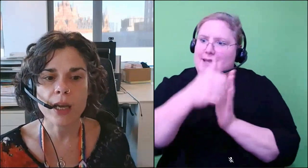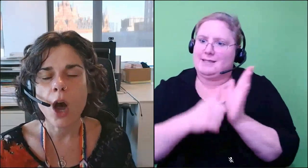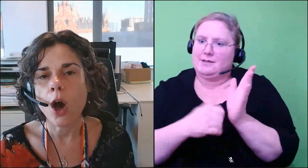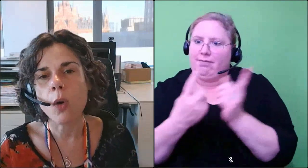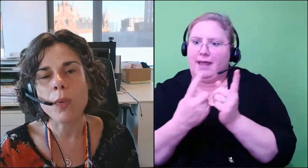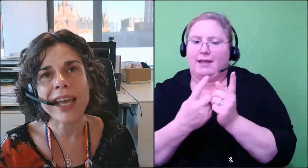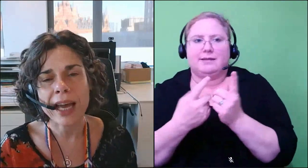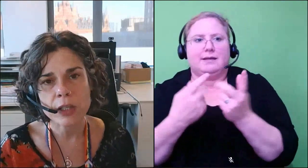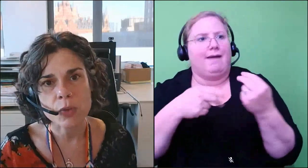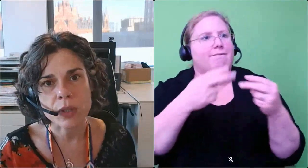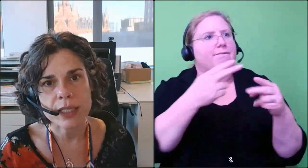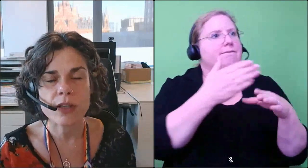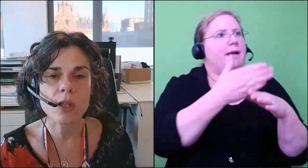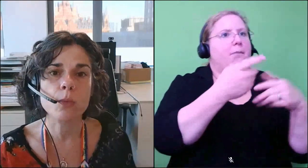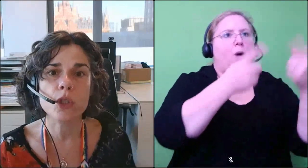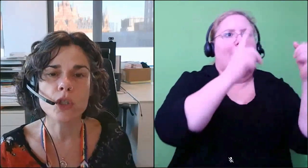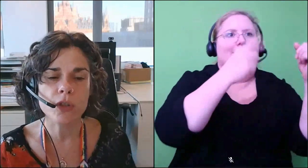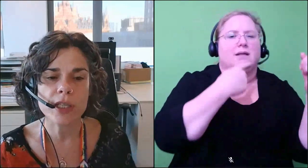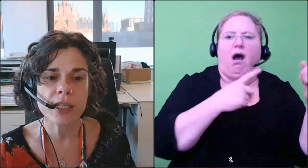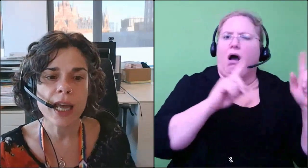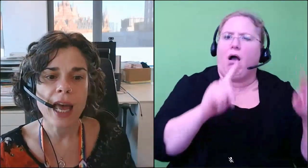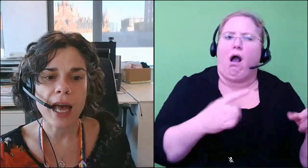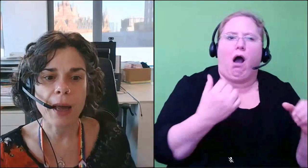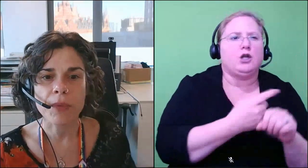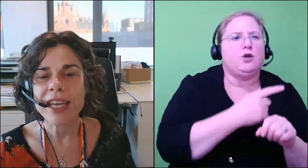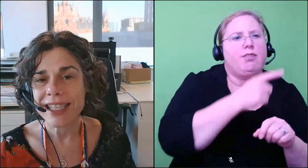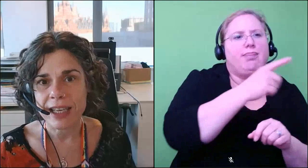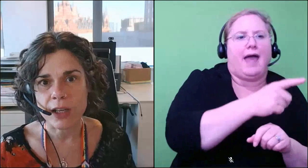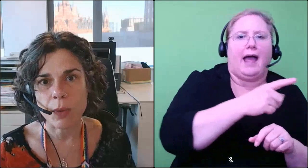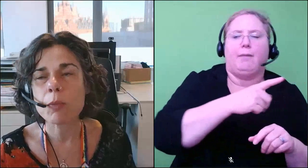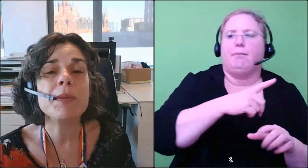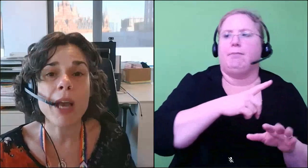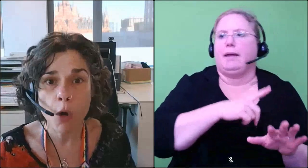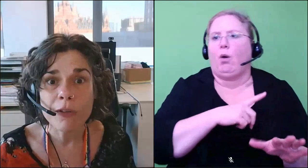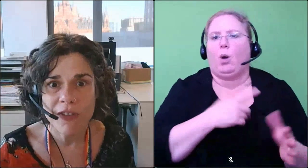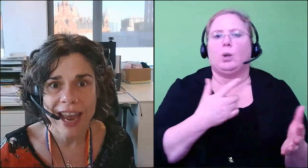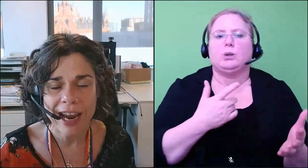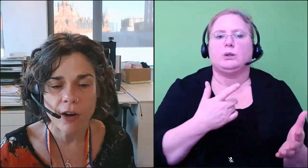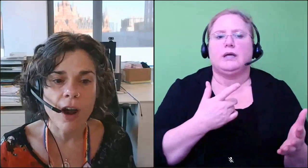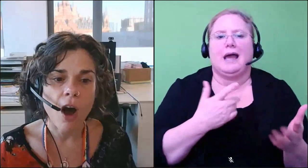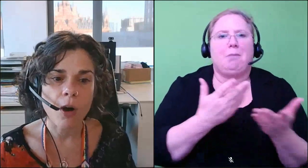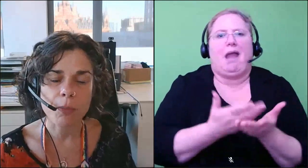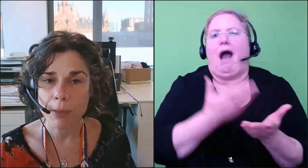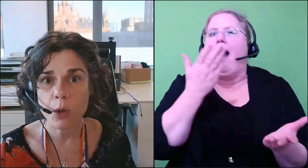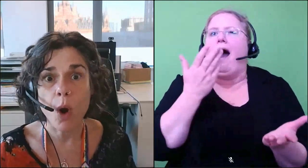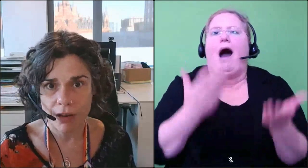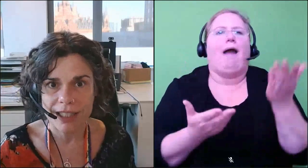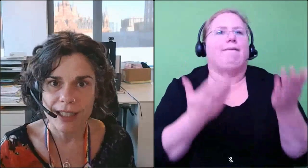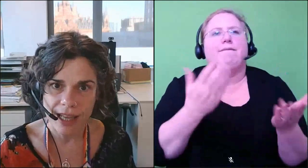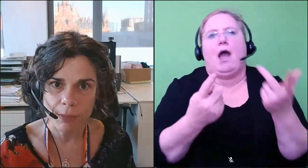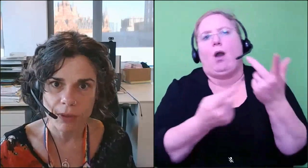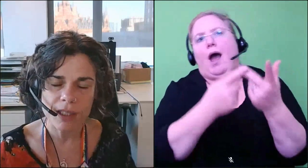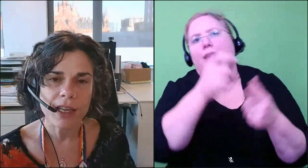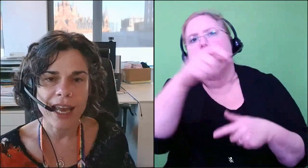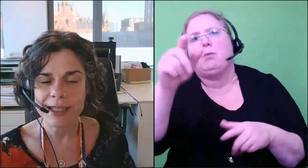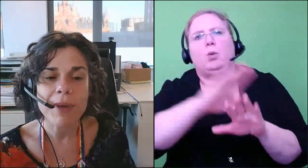like, oh, we can't do this because it would treat -- you know, it would be unfair on people who aren't disabled.